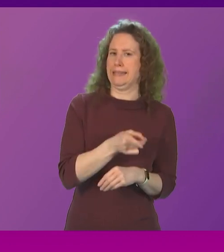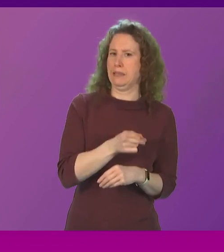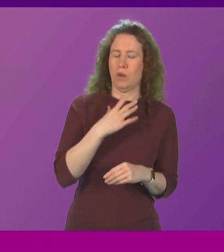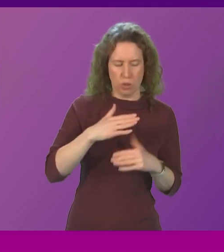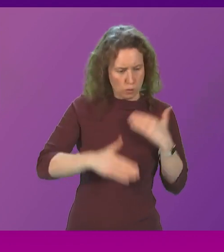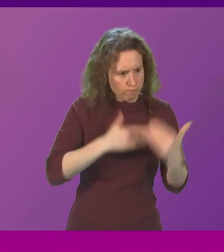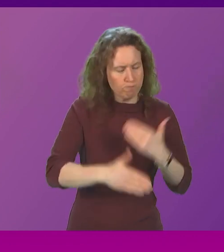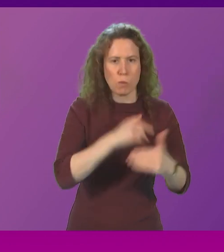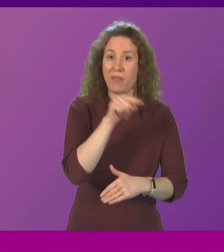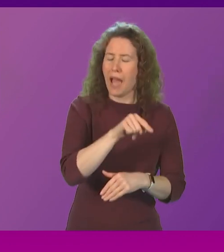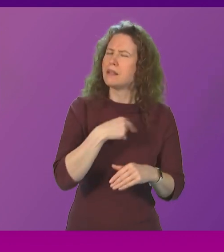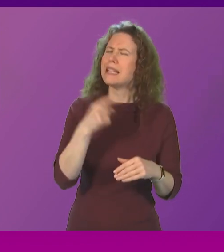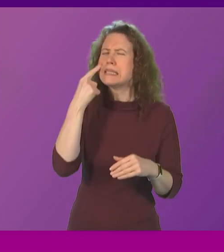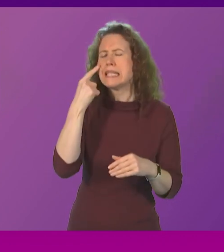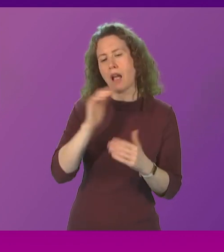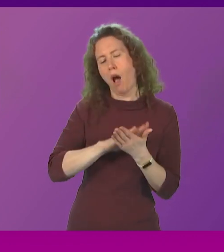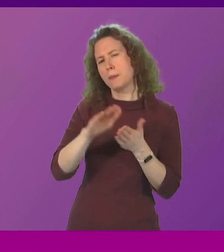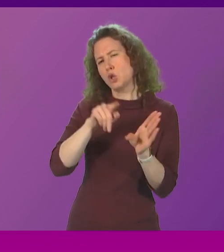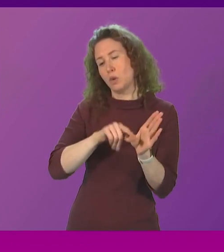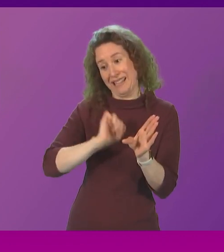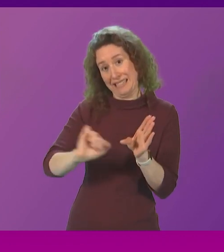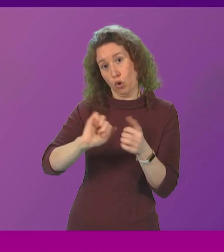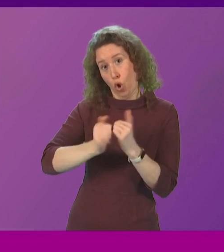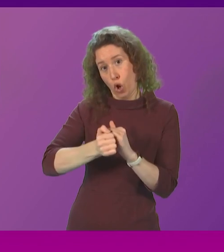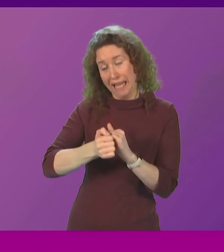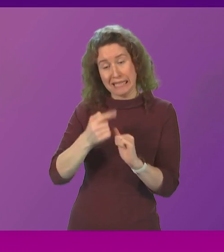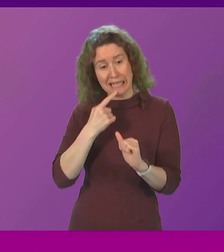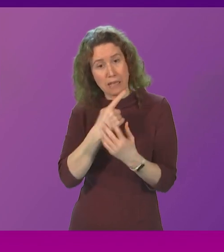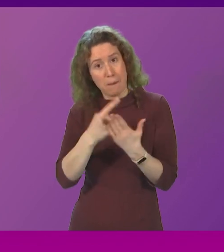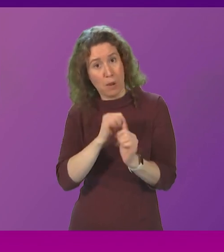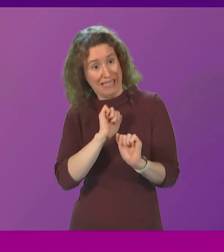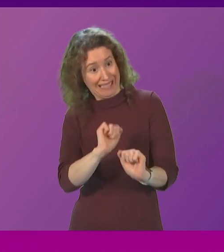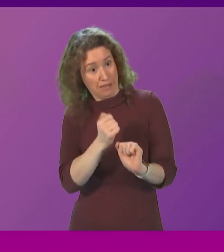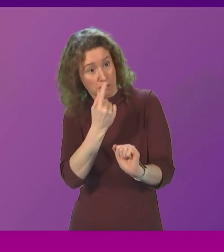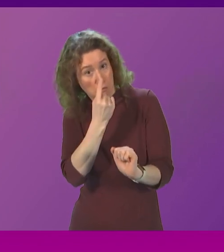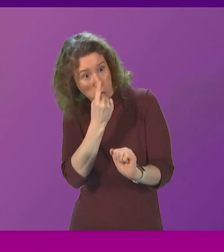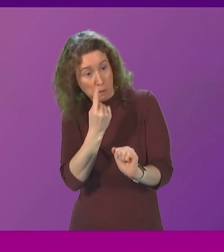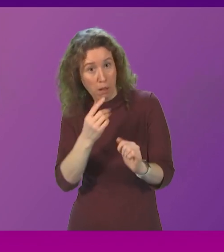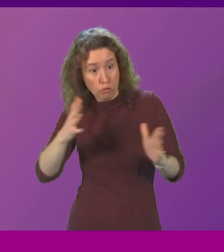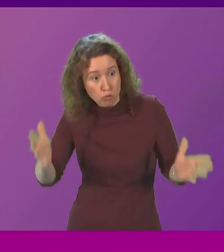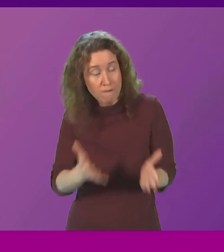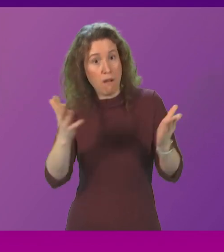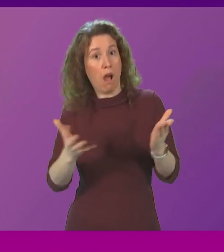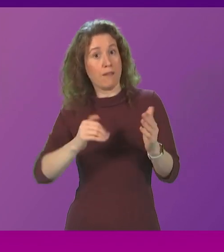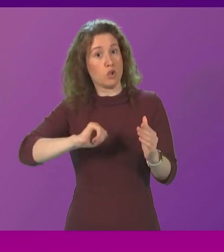Let us hear what some of Humza Yousaf’s colleagues have to say about his chances of reviving Scotland’s sluggish economy.